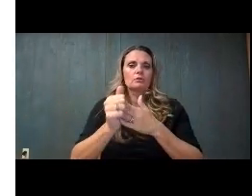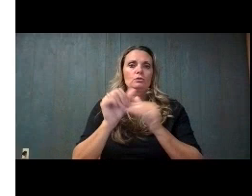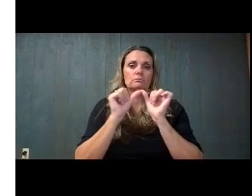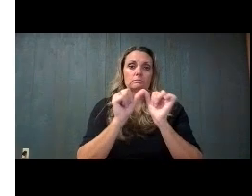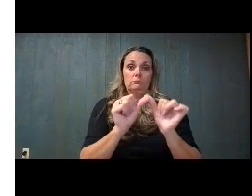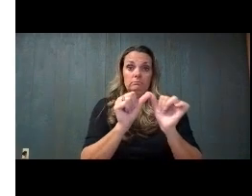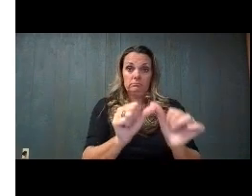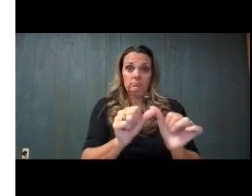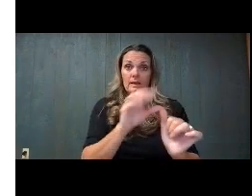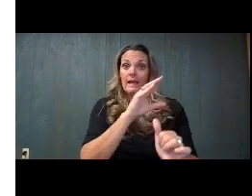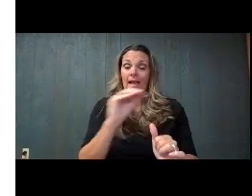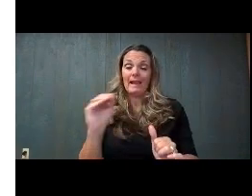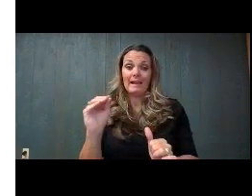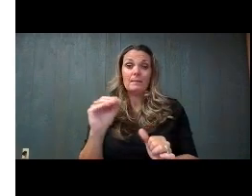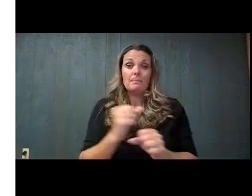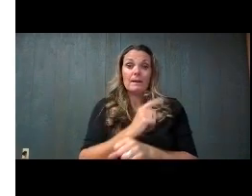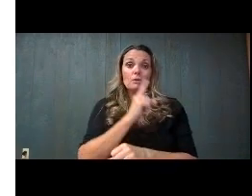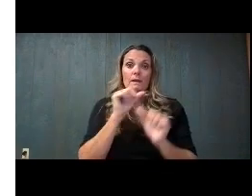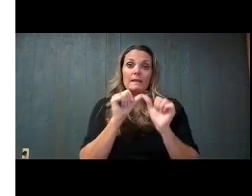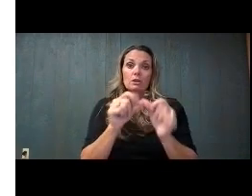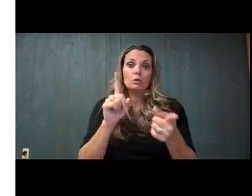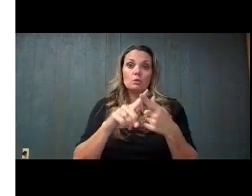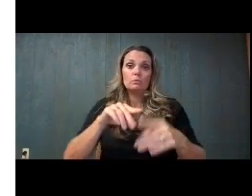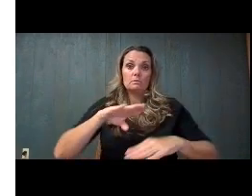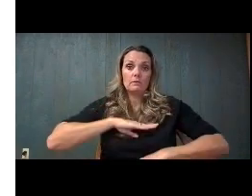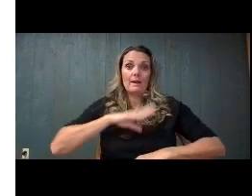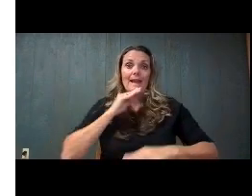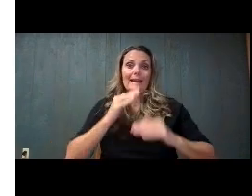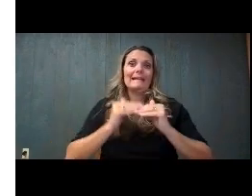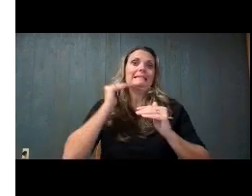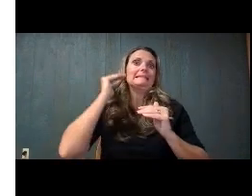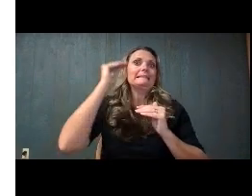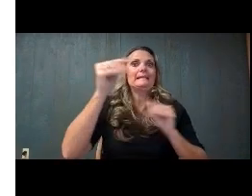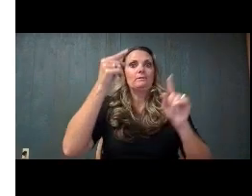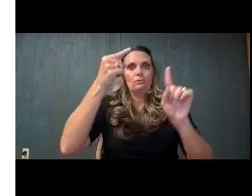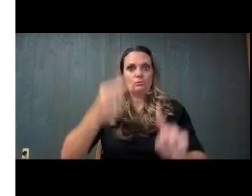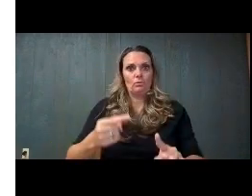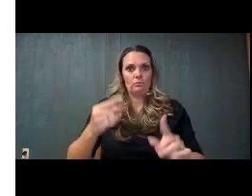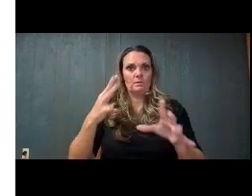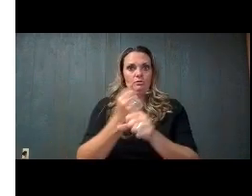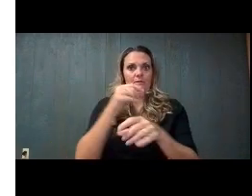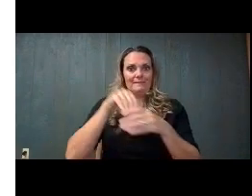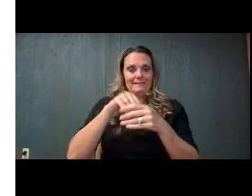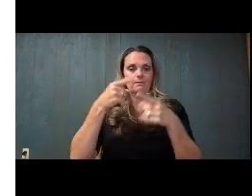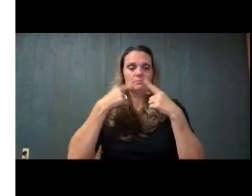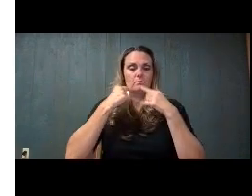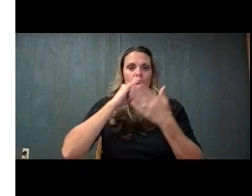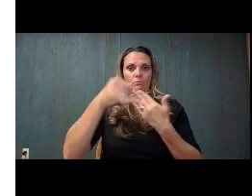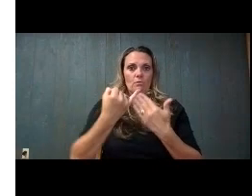in order to continue to meet and exceed the objectives achieved during the project period.